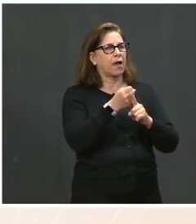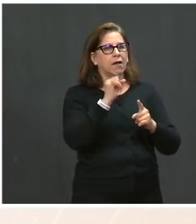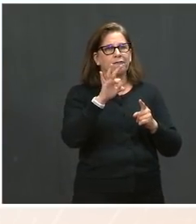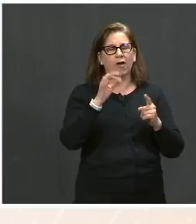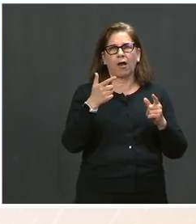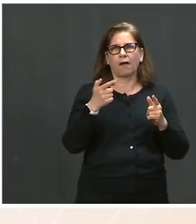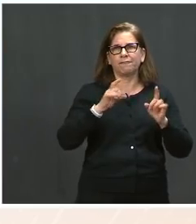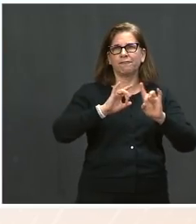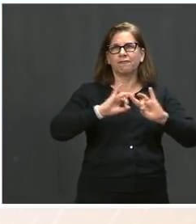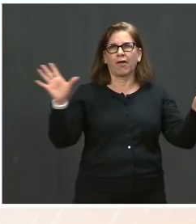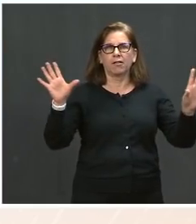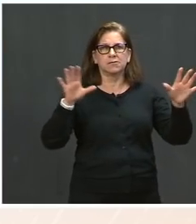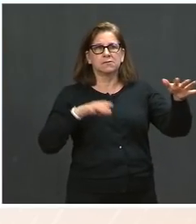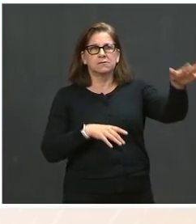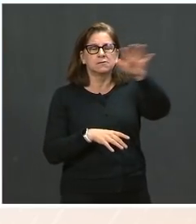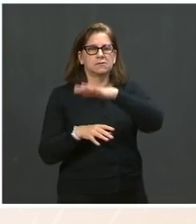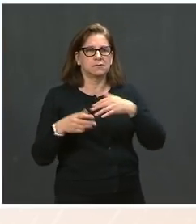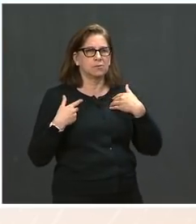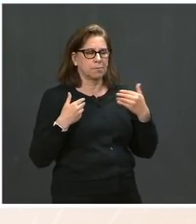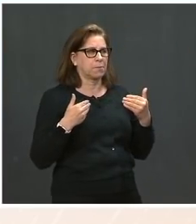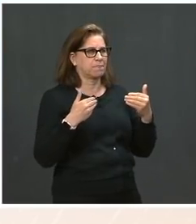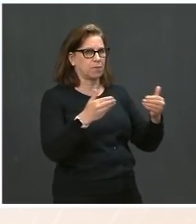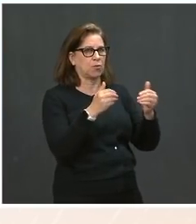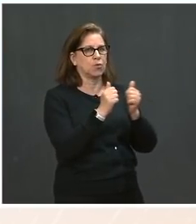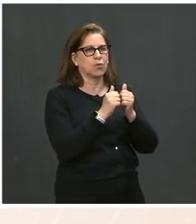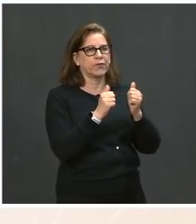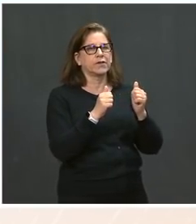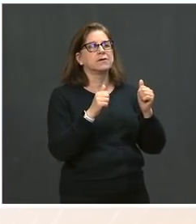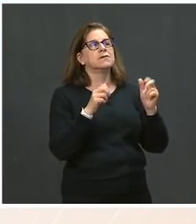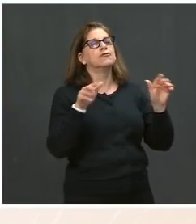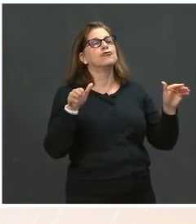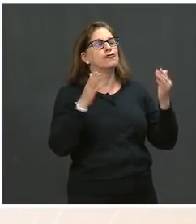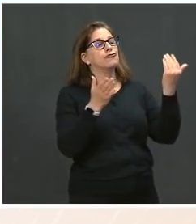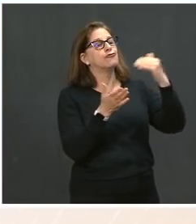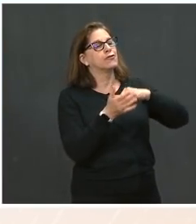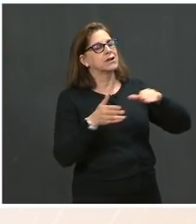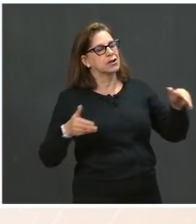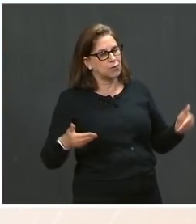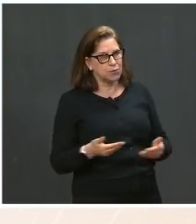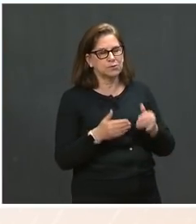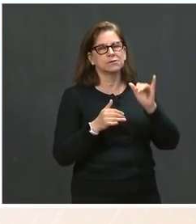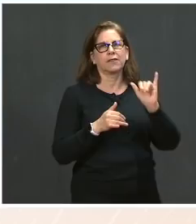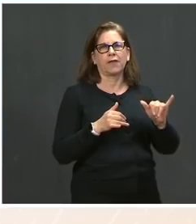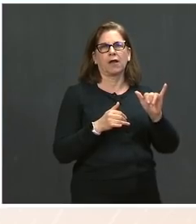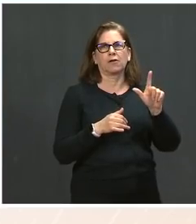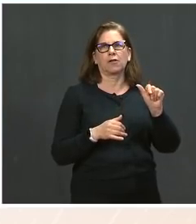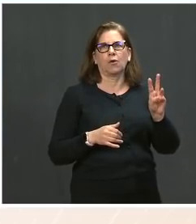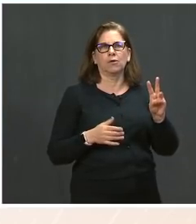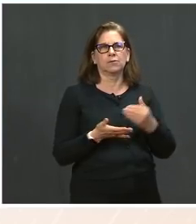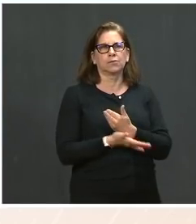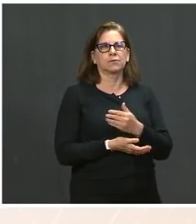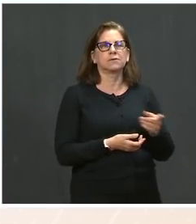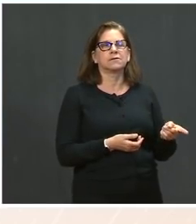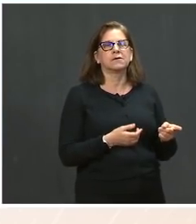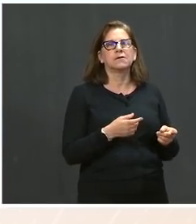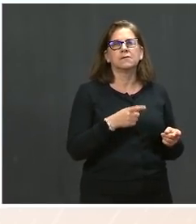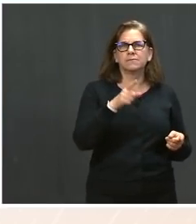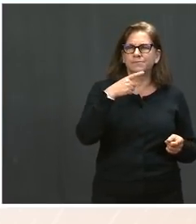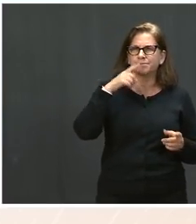on that legislation -- reintroduce it. The Press: But the President plan -- promised to send his own plan. You know, it's clear that you're waiting to see how this works its way through Congress,